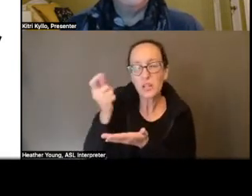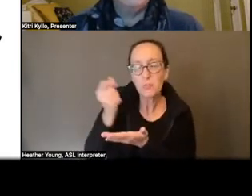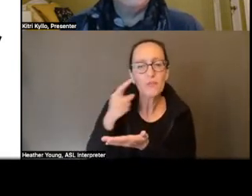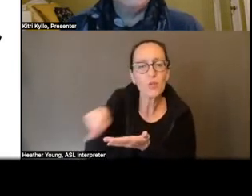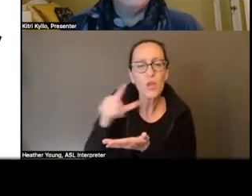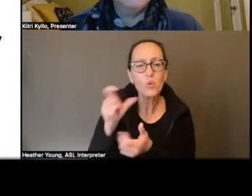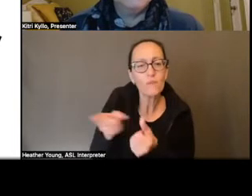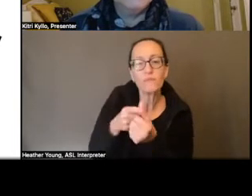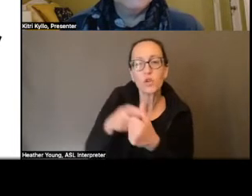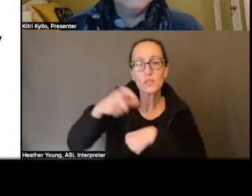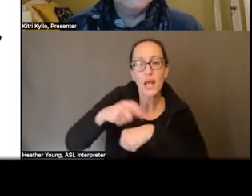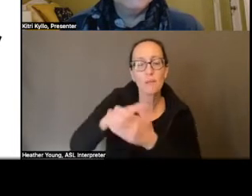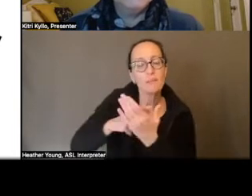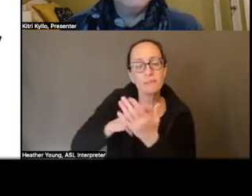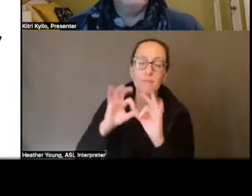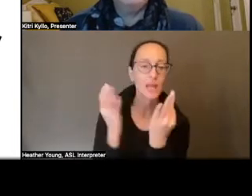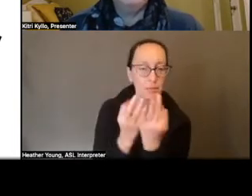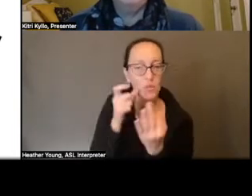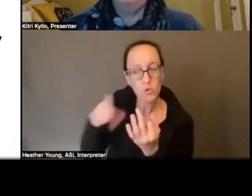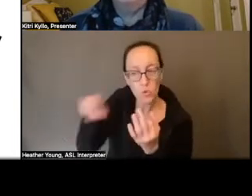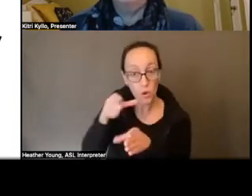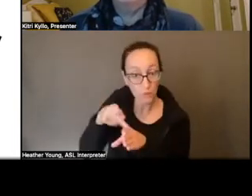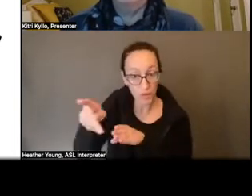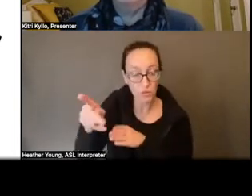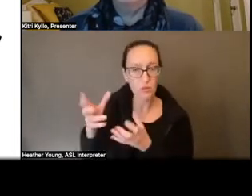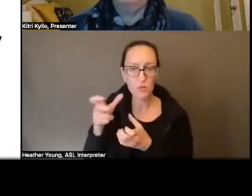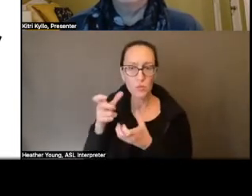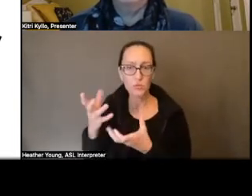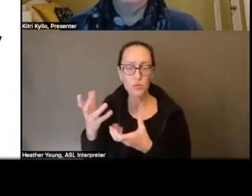and professionals that want to come learn Cued speech,